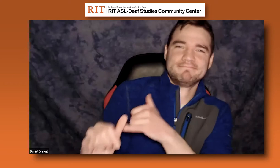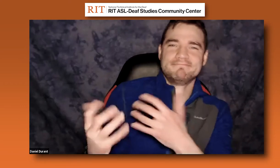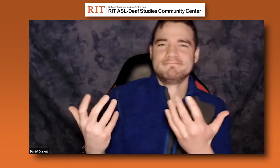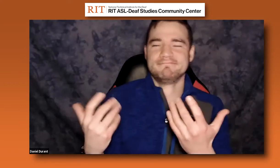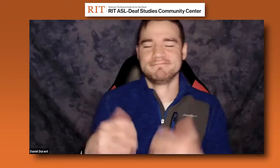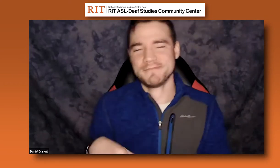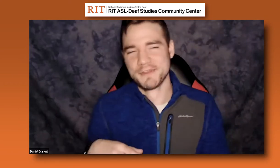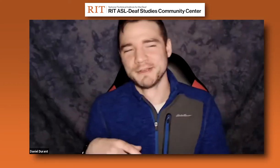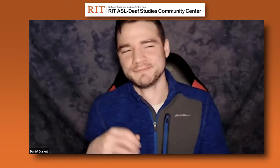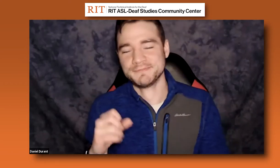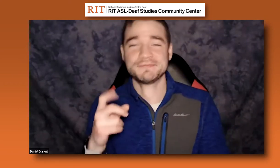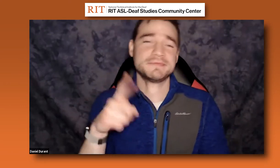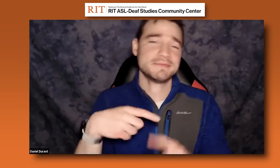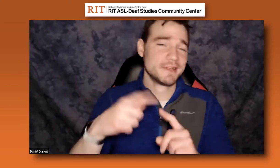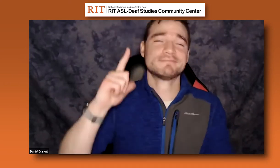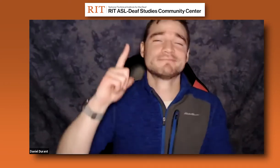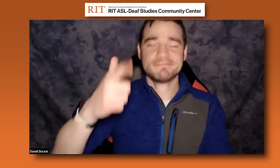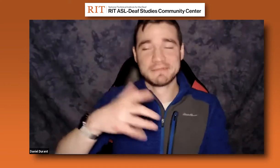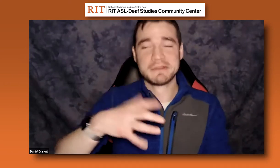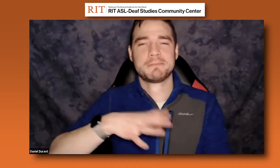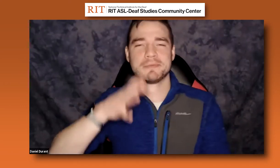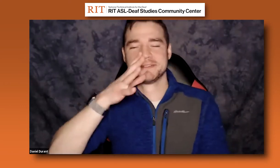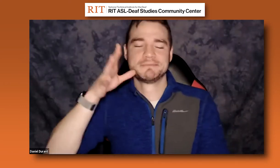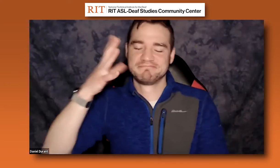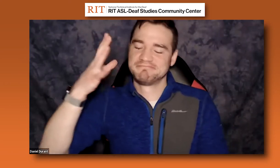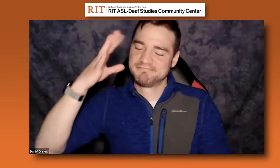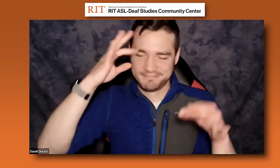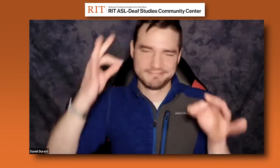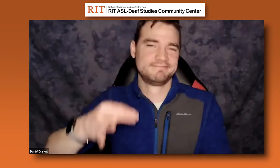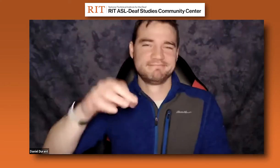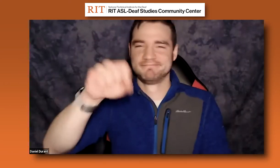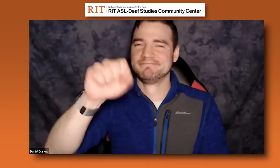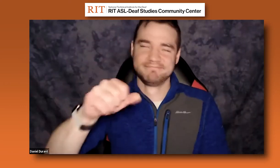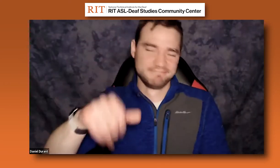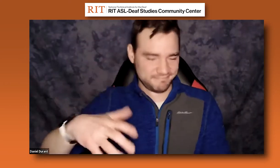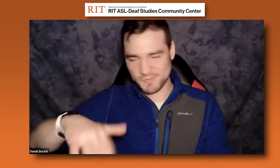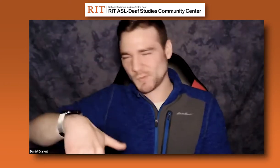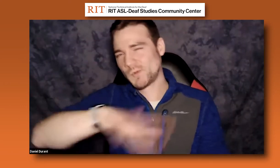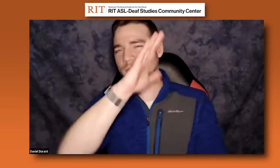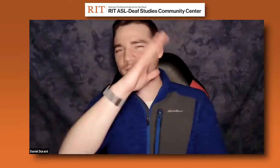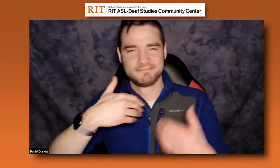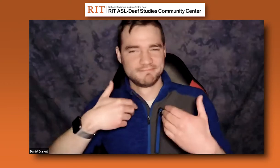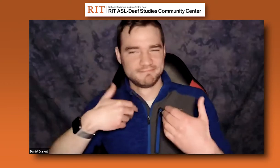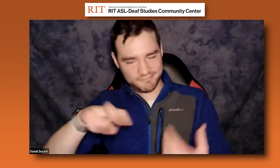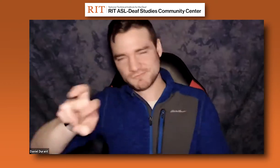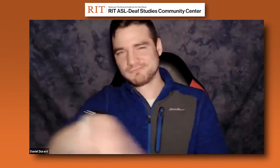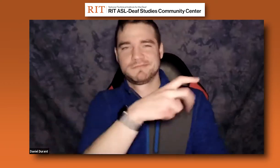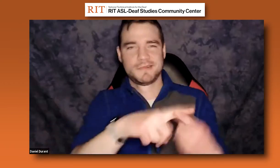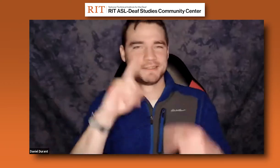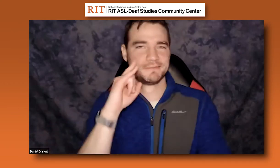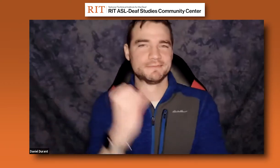other people just like me. So my moms decided yes,